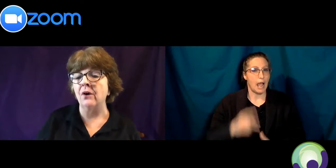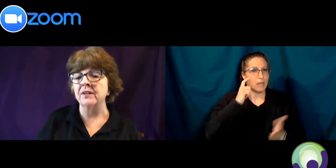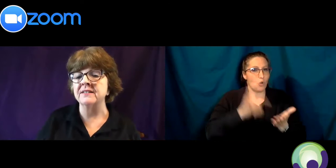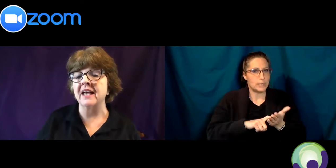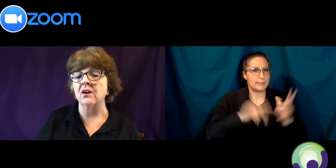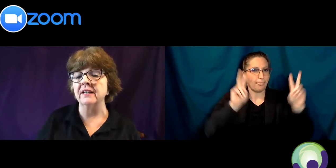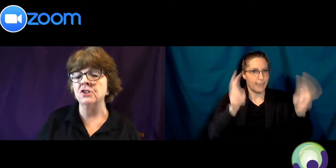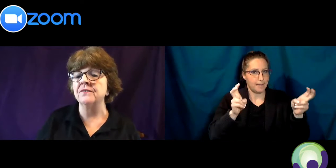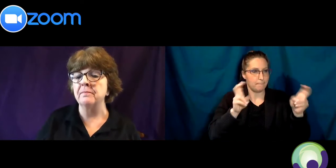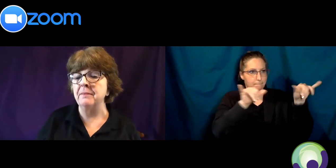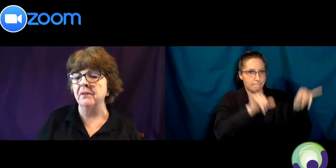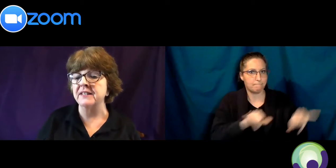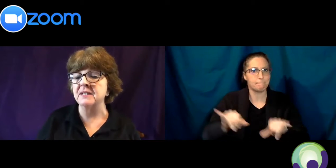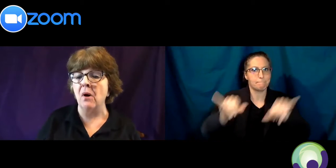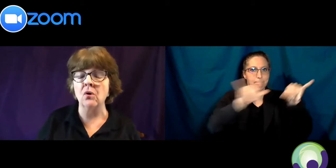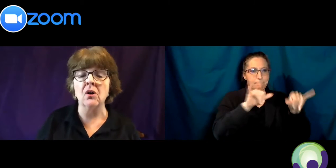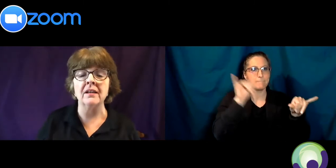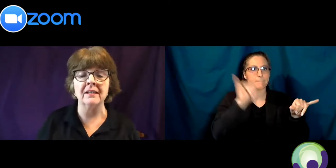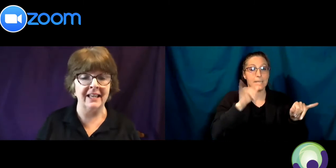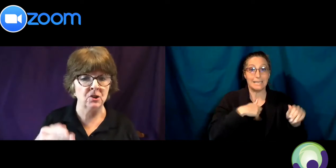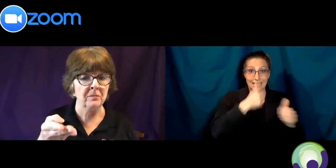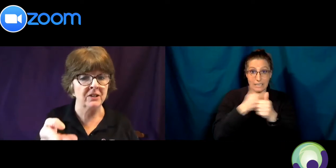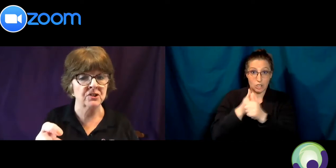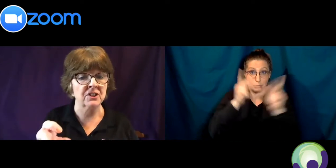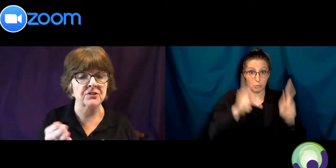is that each of the people that spoke and you mentioned it yourself,